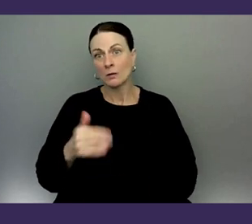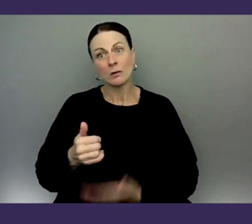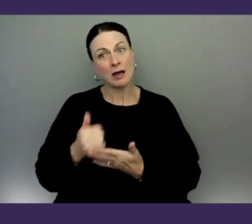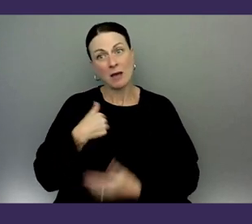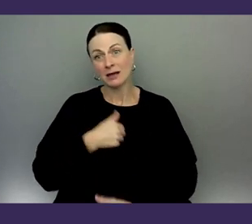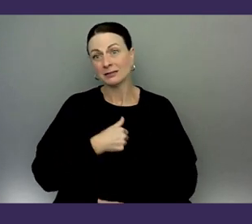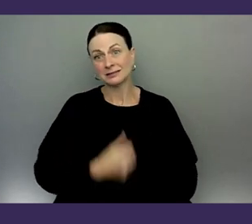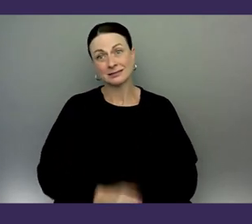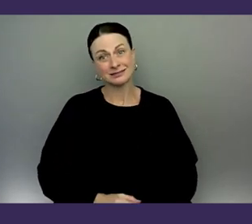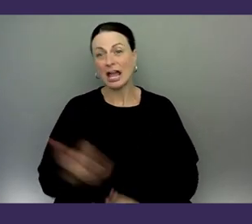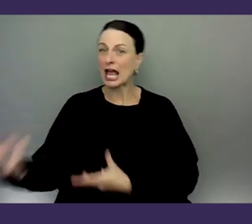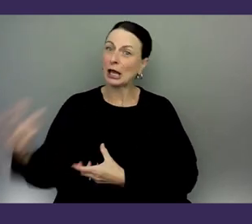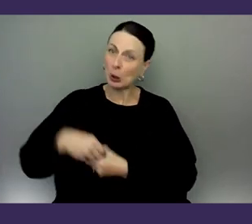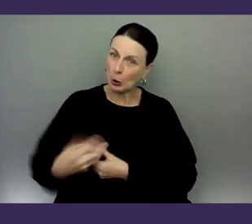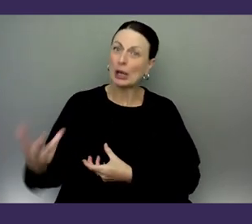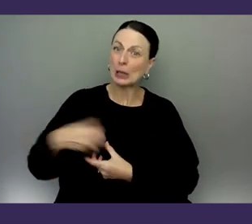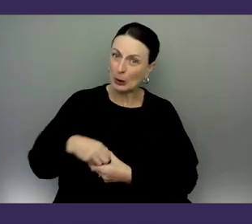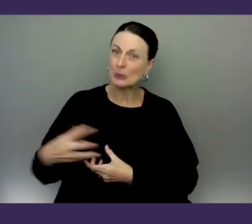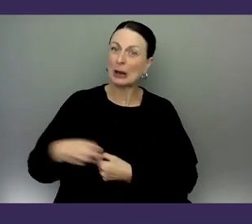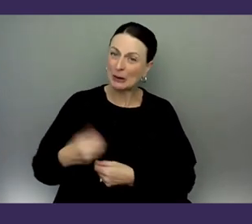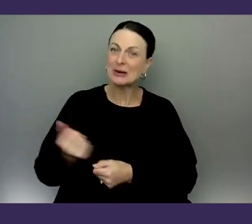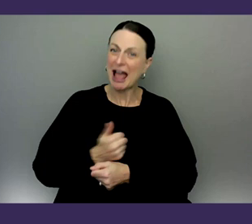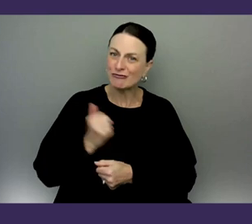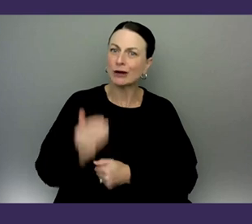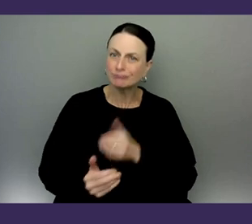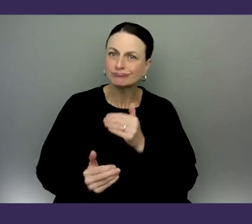to include Karla in every step of her daily life.